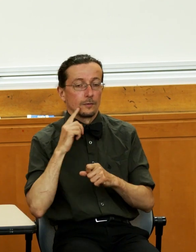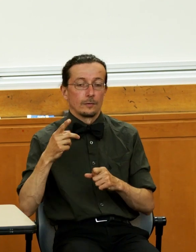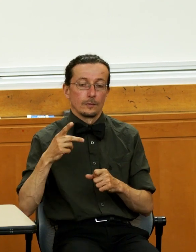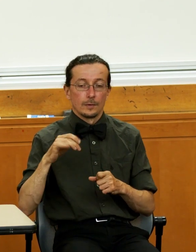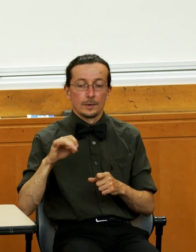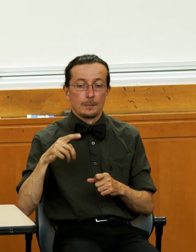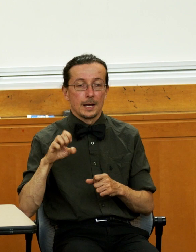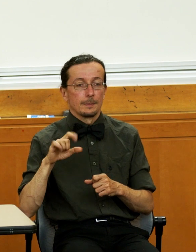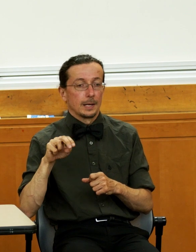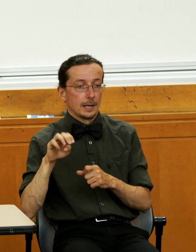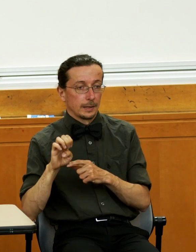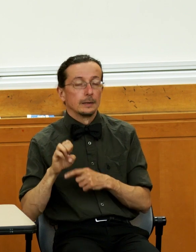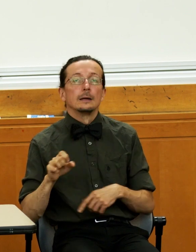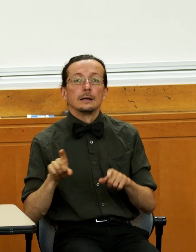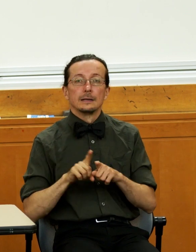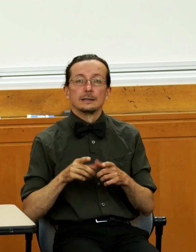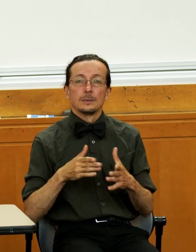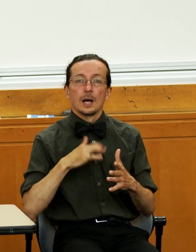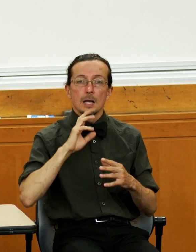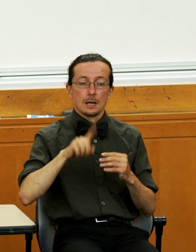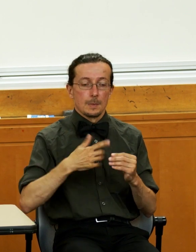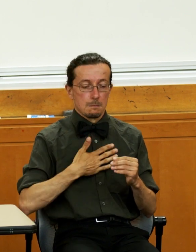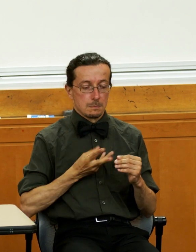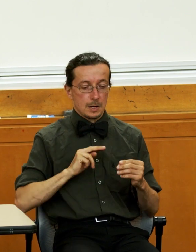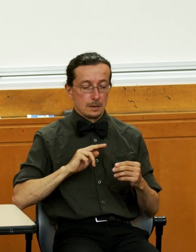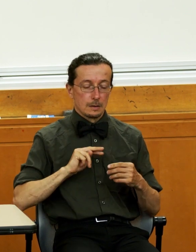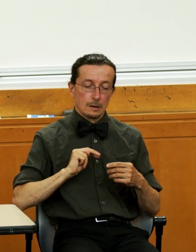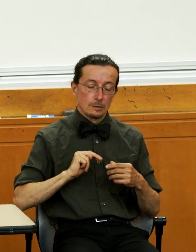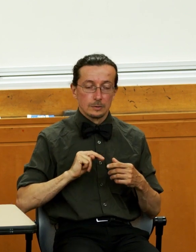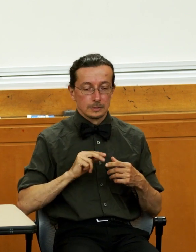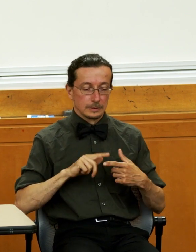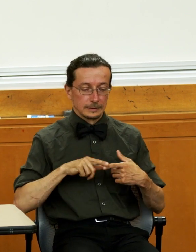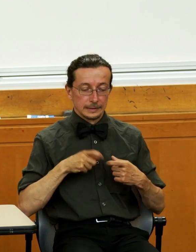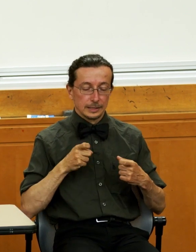the same way I talked about my own tension with preserving the integrity of our pipeline fight,